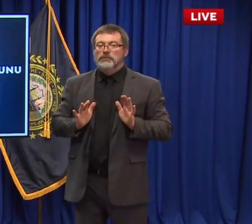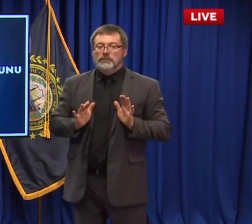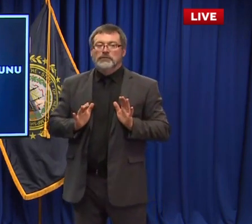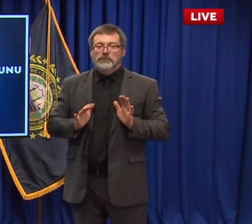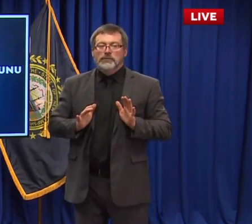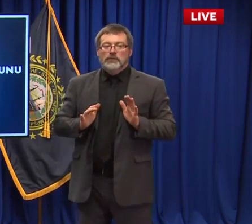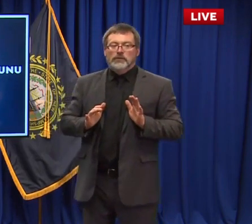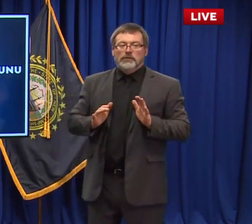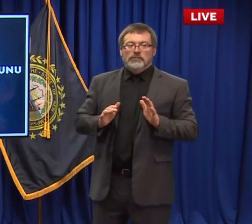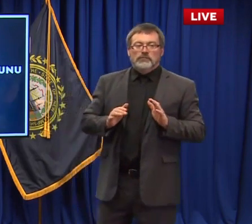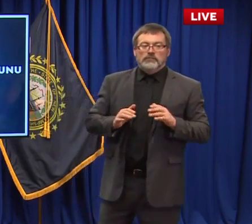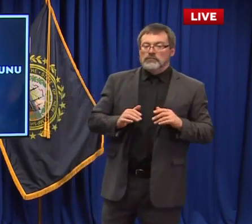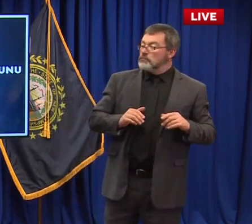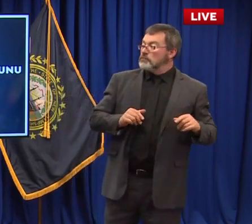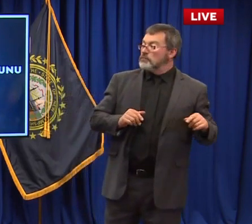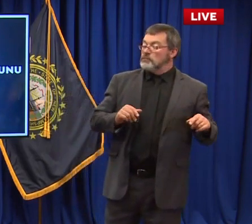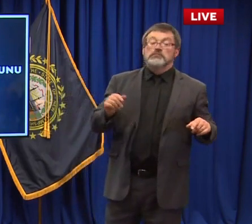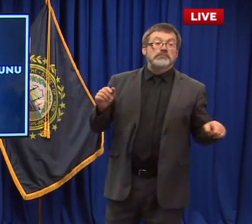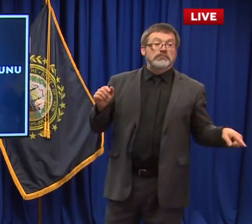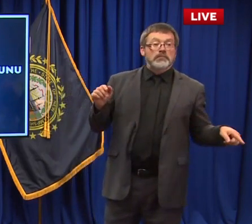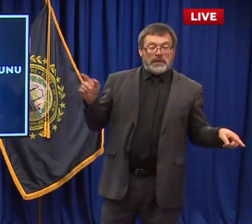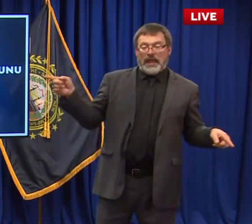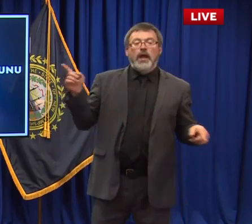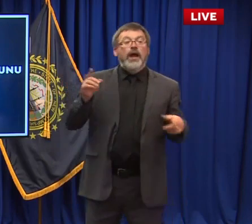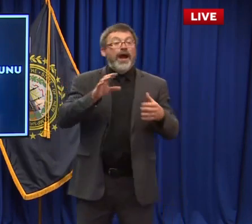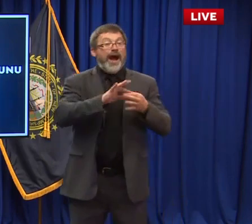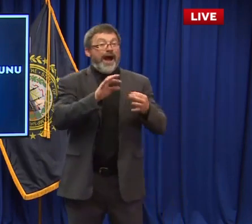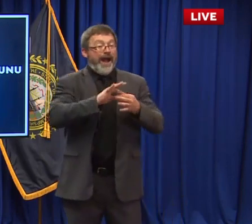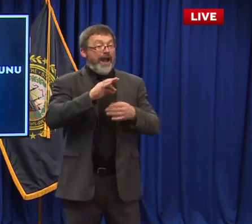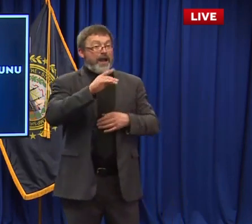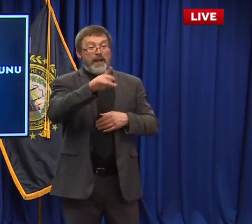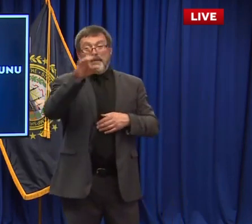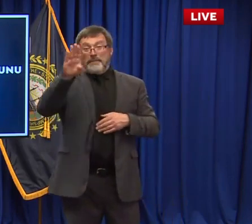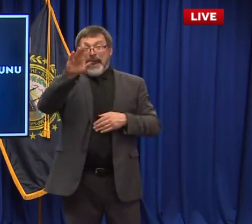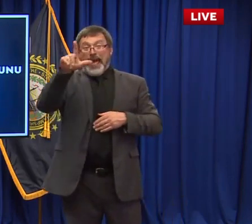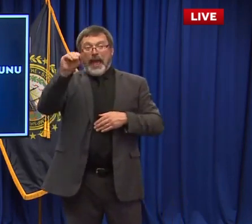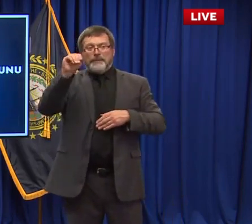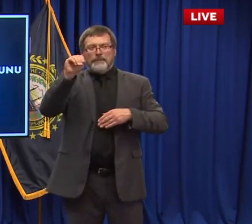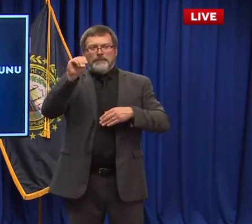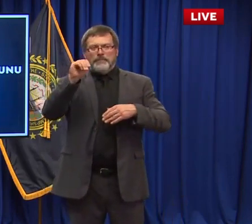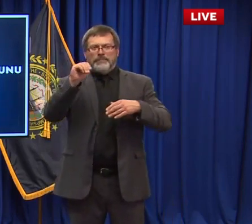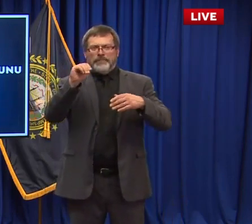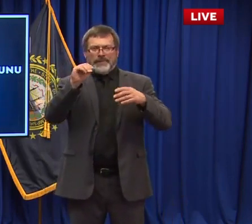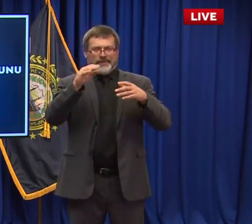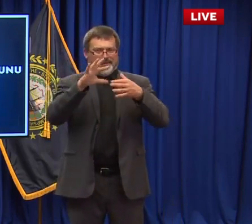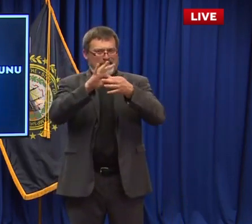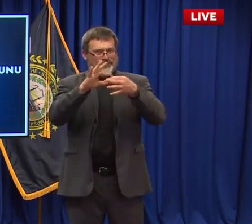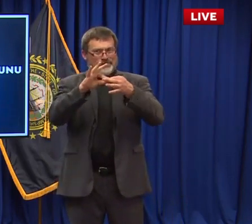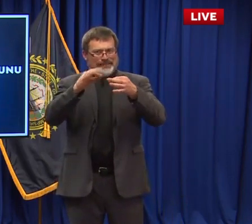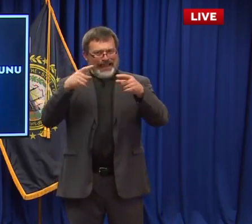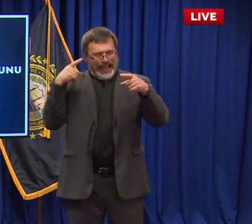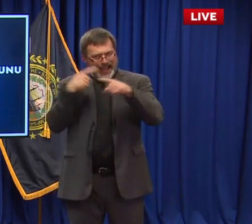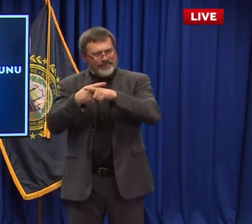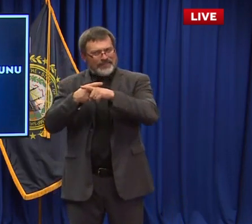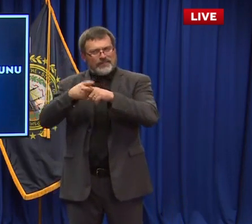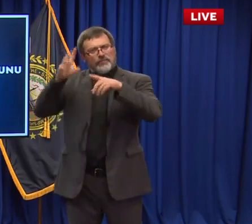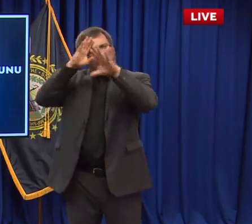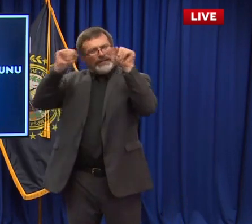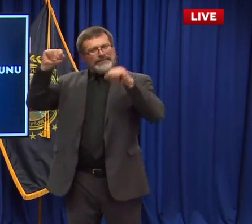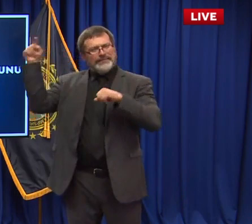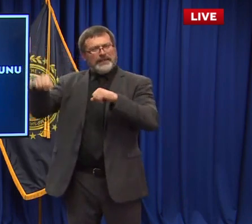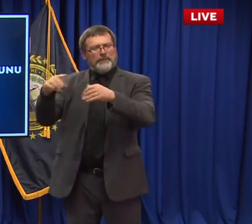AS TO THE QUESTION CONCERNING BLACK LIVES MATTER, WE ARE SUPPORTIVE OF THAT MESSAGE.